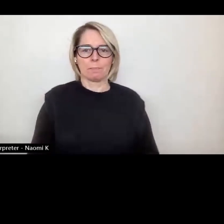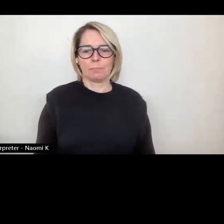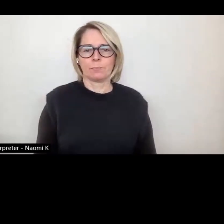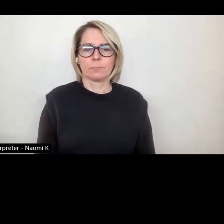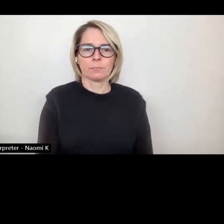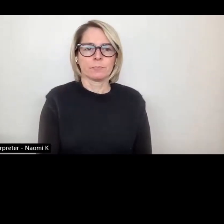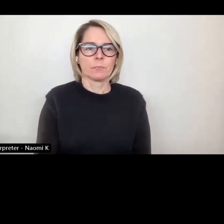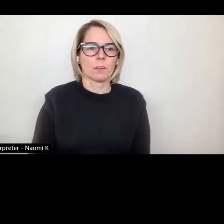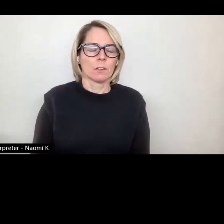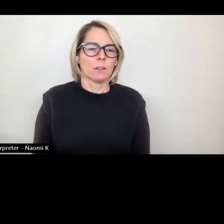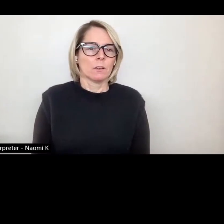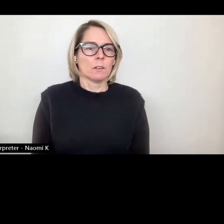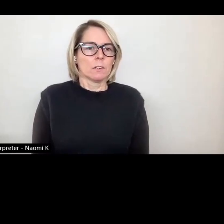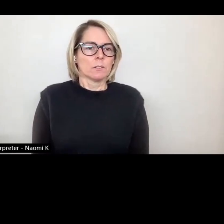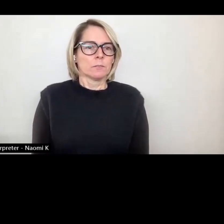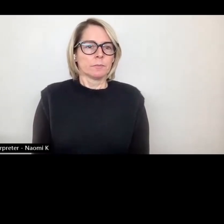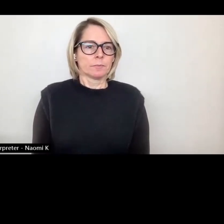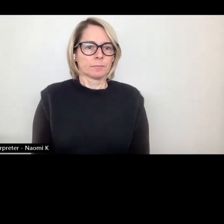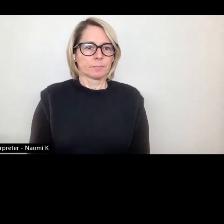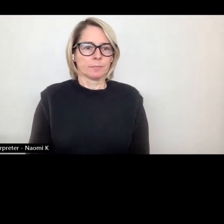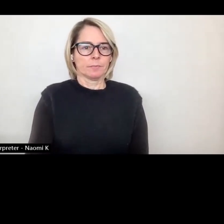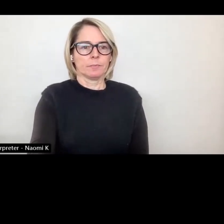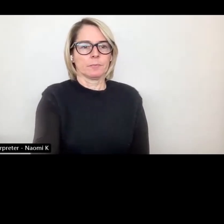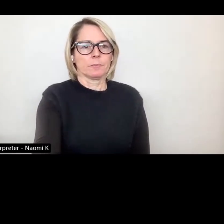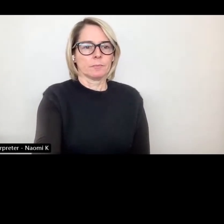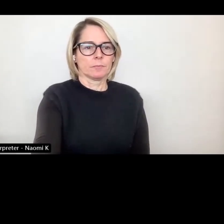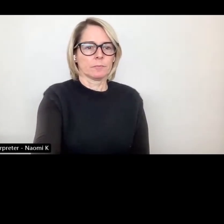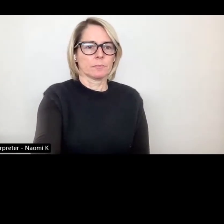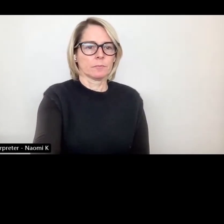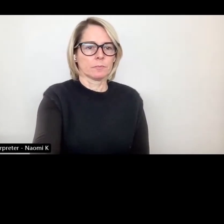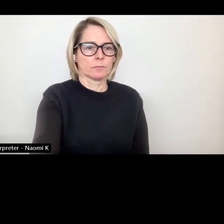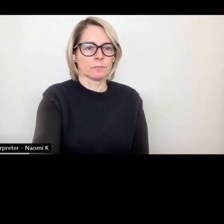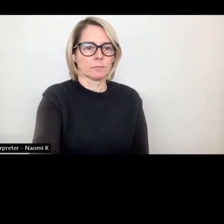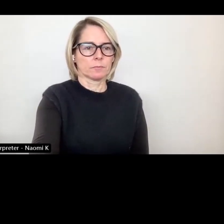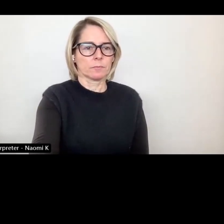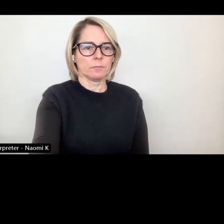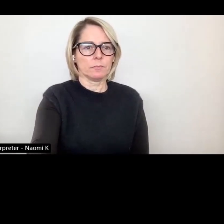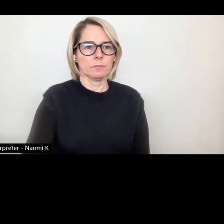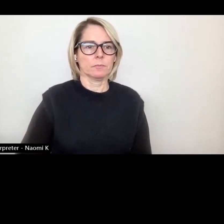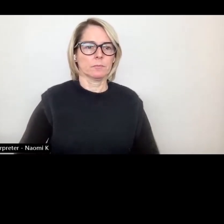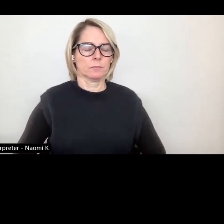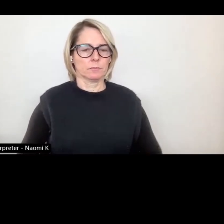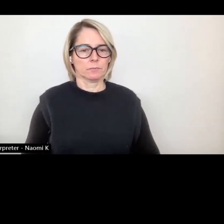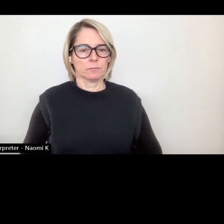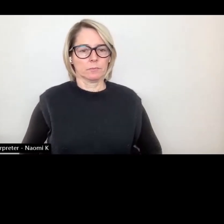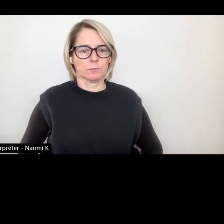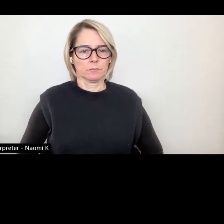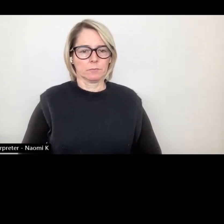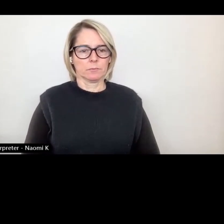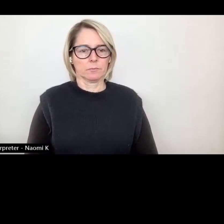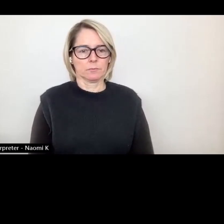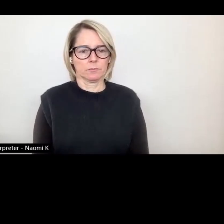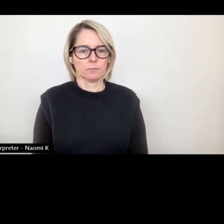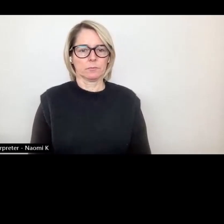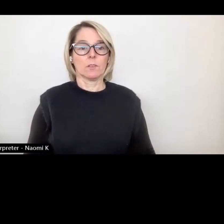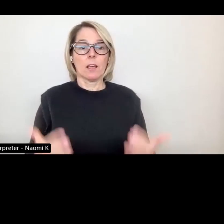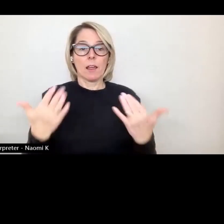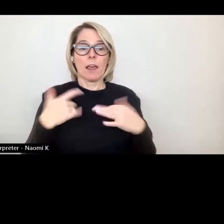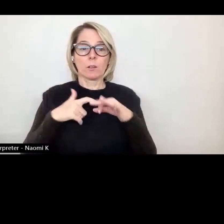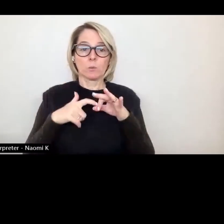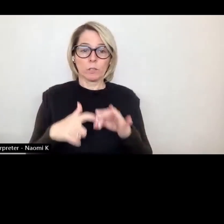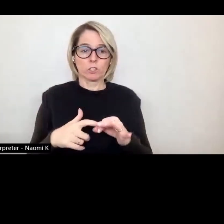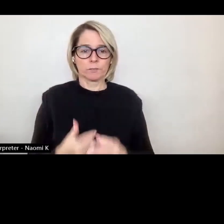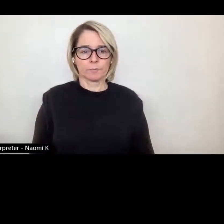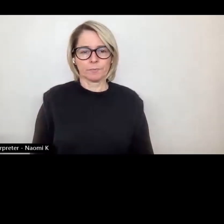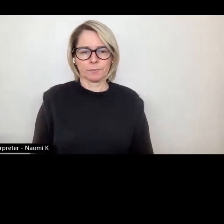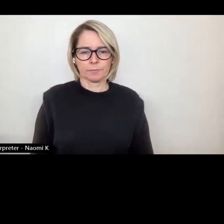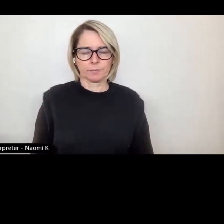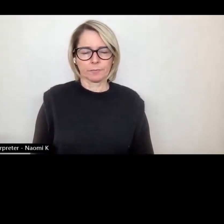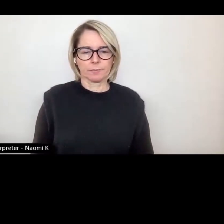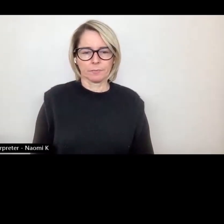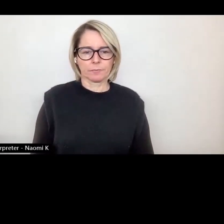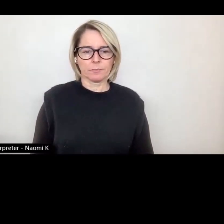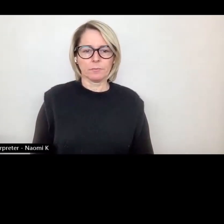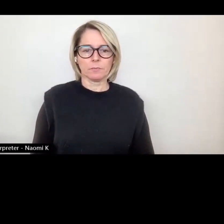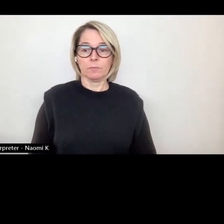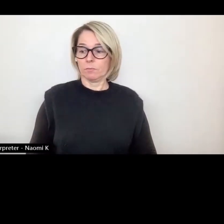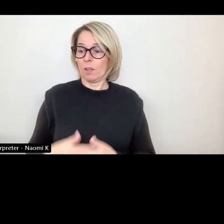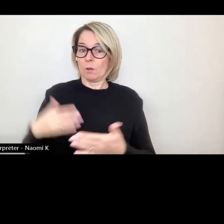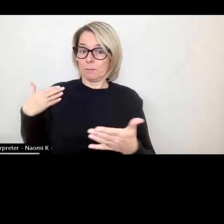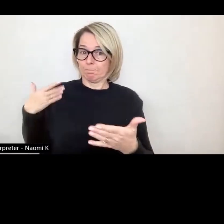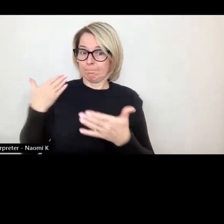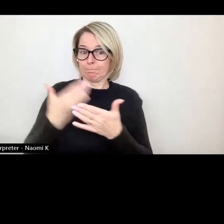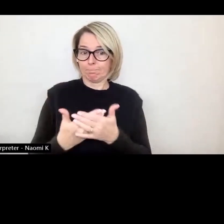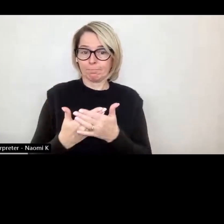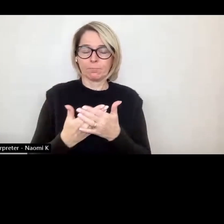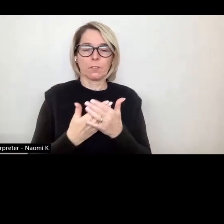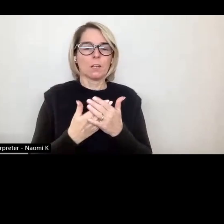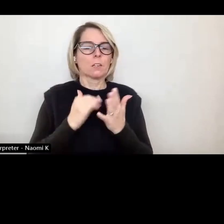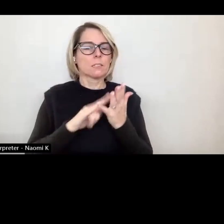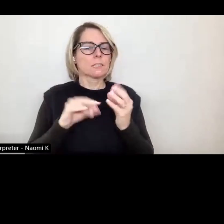There's a question about can existing subcontractor and brokerage relationships carry into the new agreement or does every arrangement need fresh approval from July 2027?